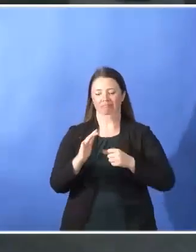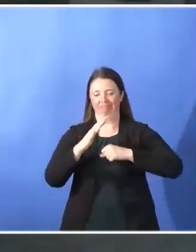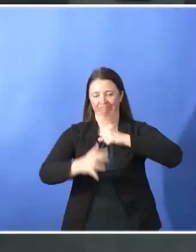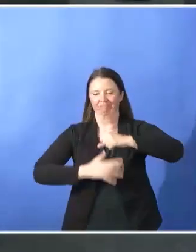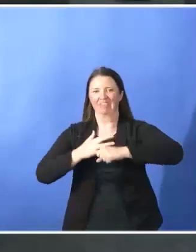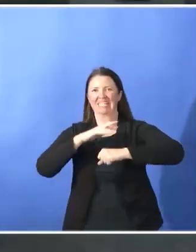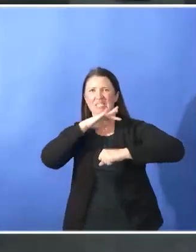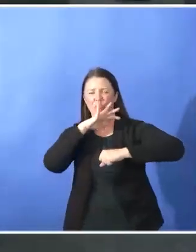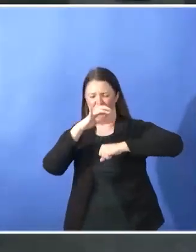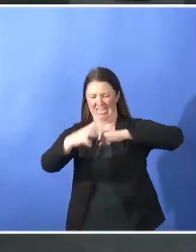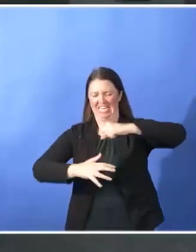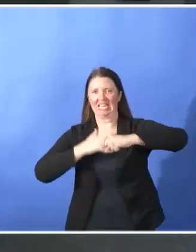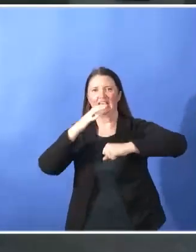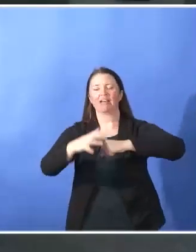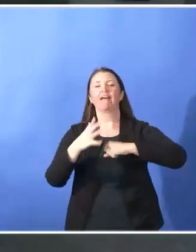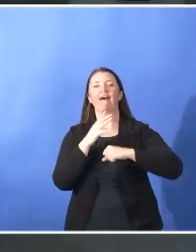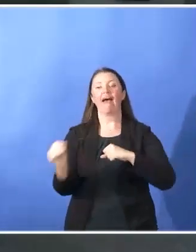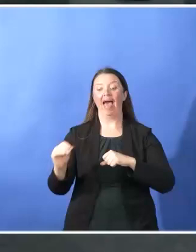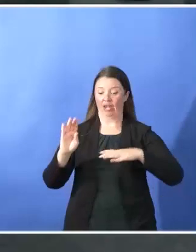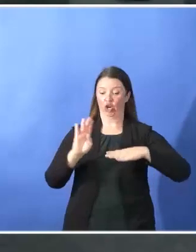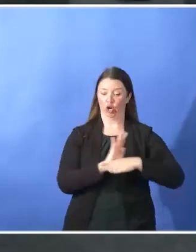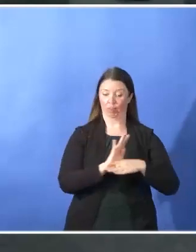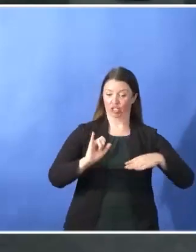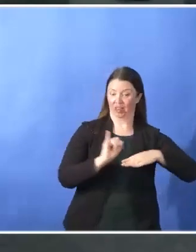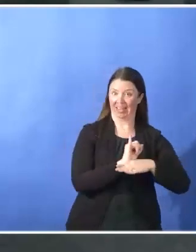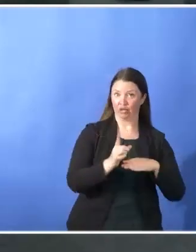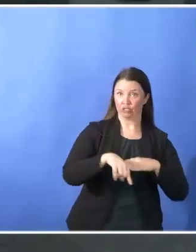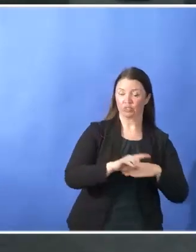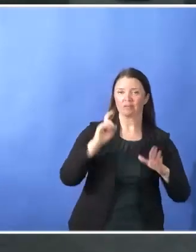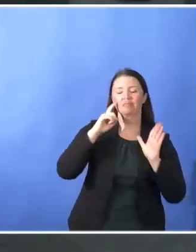SPACE INDUSTRY HAS RECOGNIZED THE IMPORTANCE OF NOT LEAVING